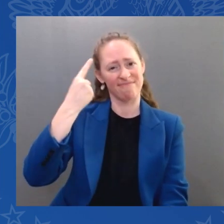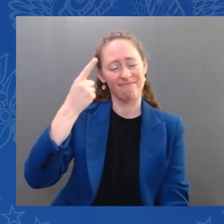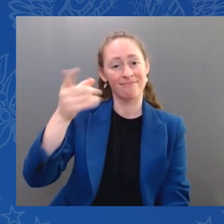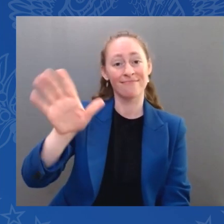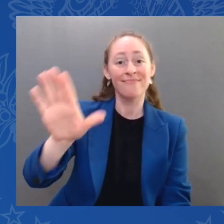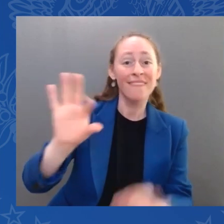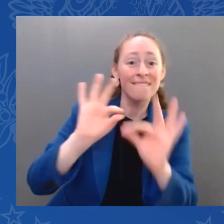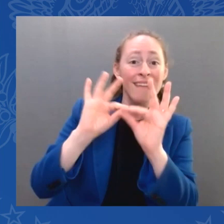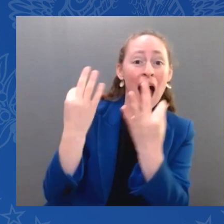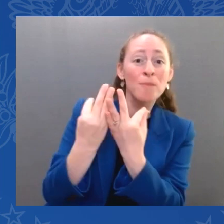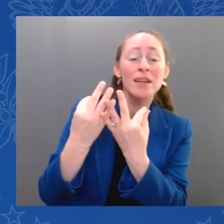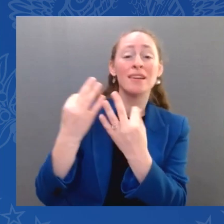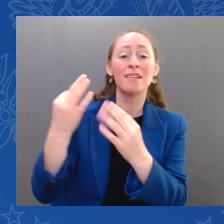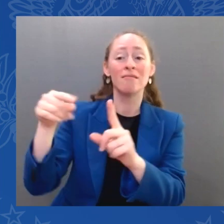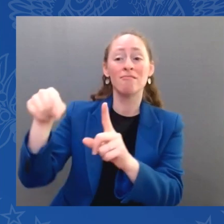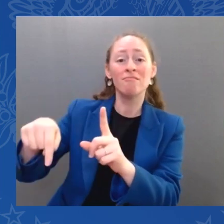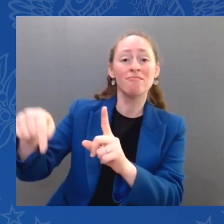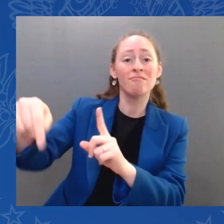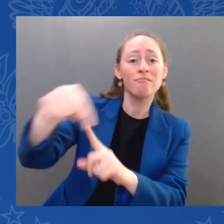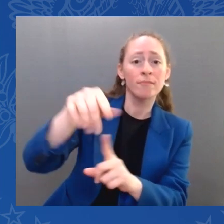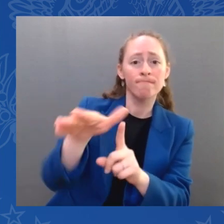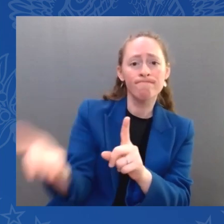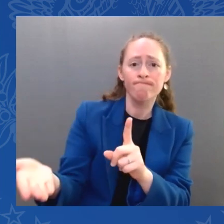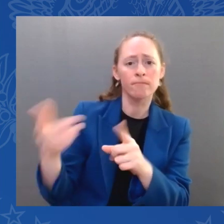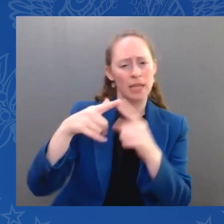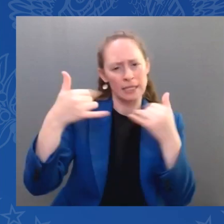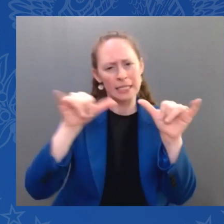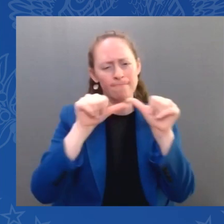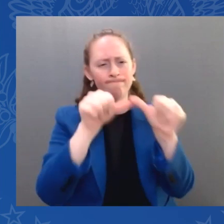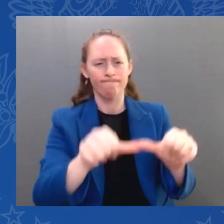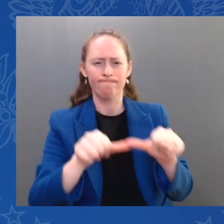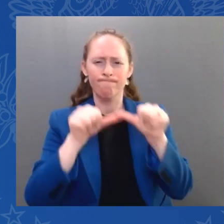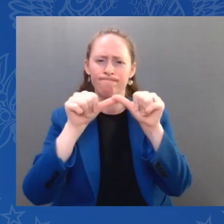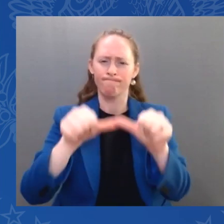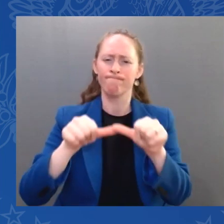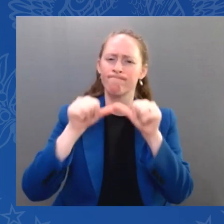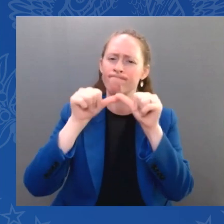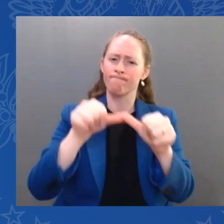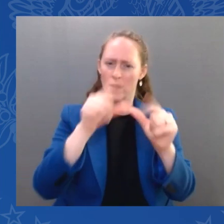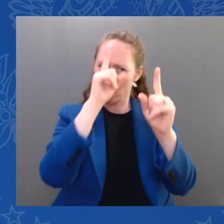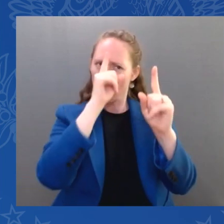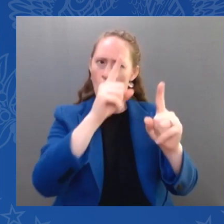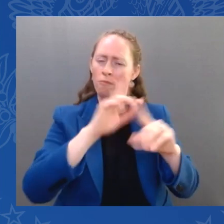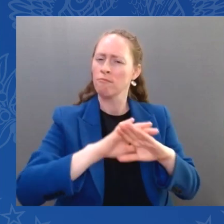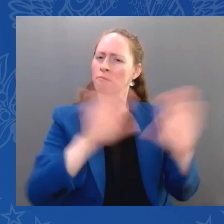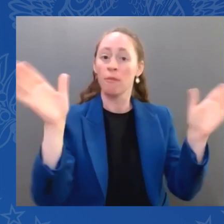that you've experienced. And you have felt and you feel the price of inaction,